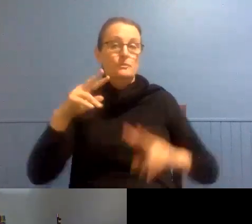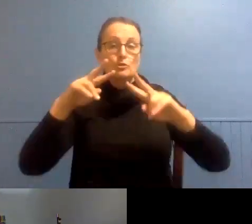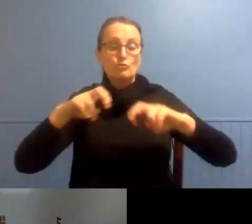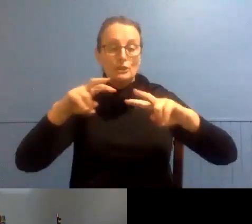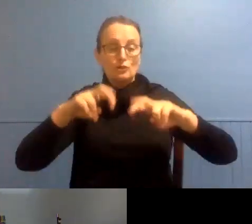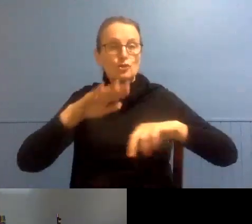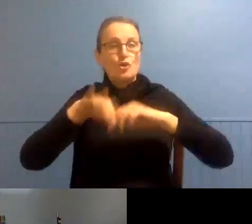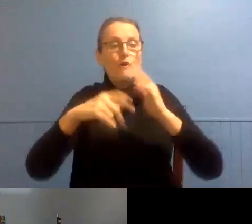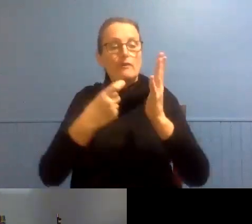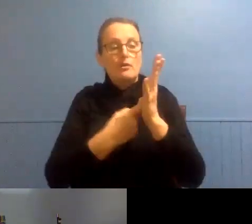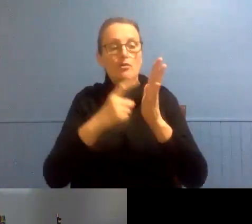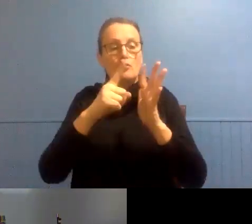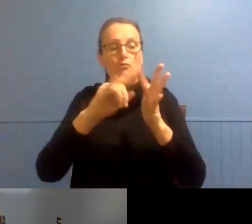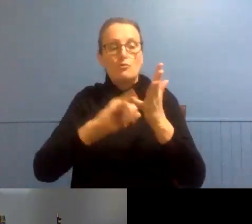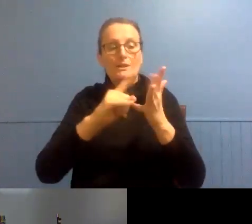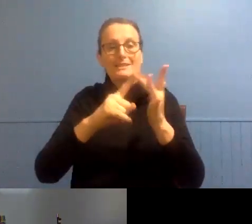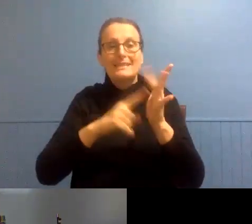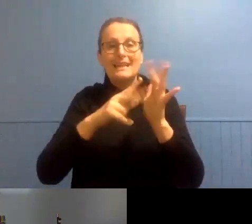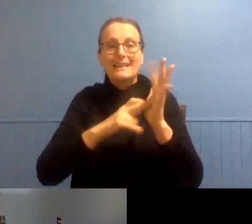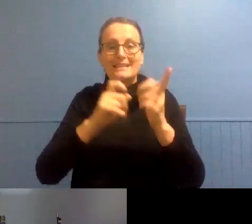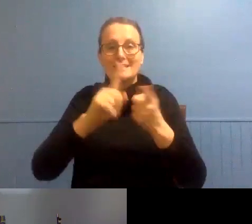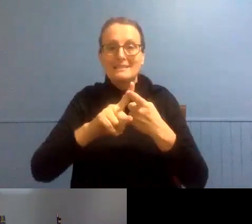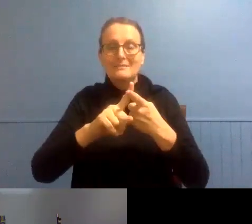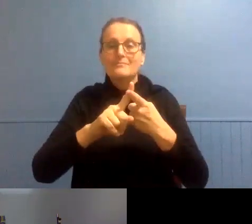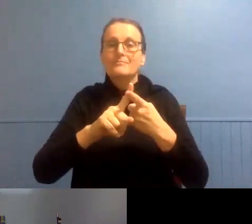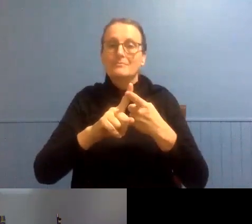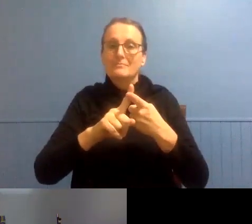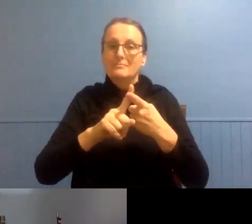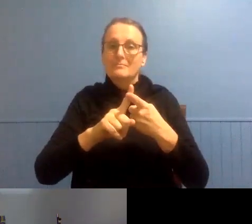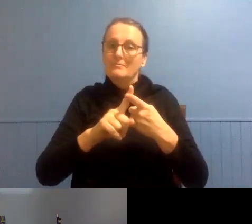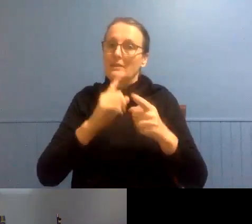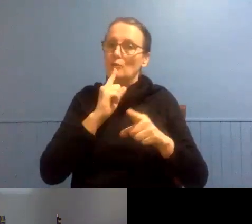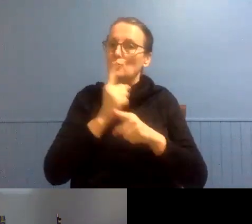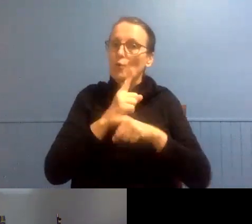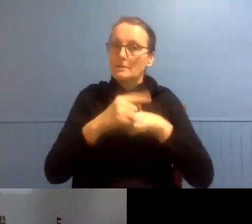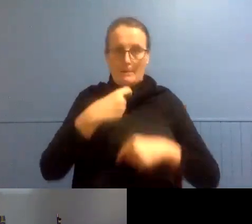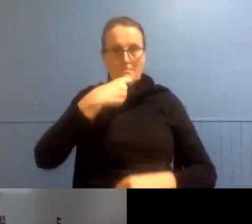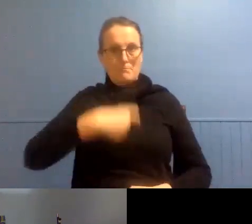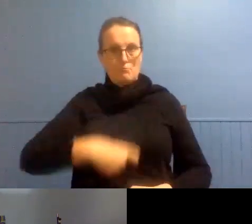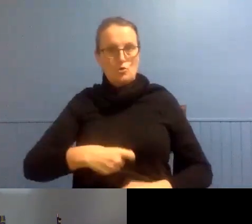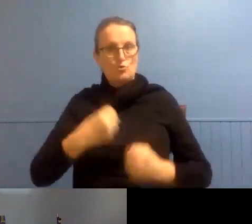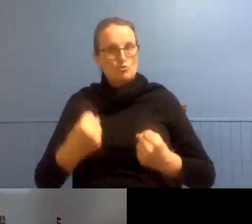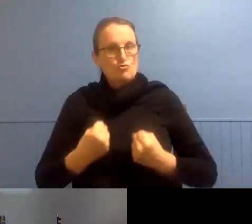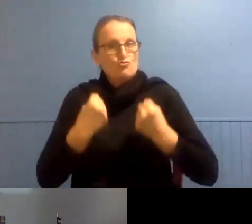marries personal strength and a sense of belonging. If cultures are